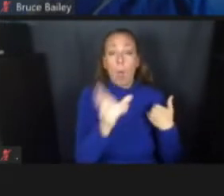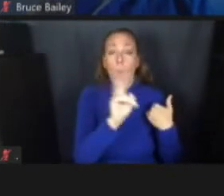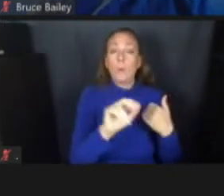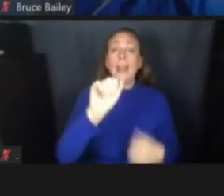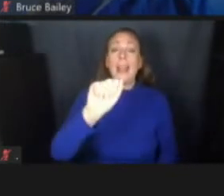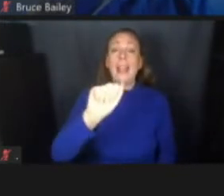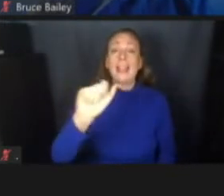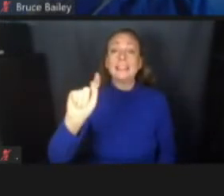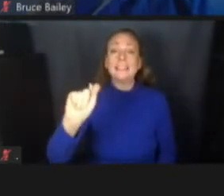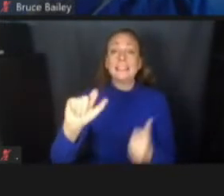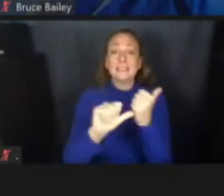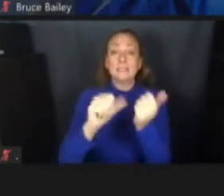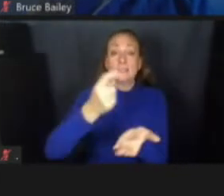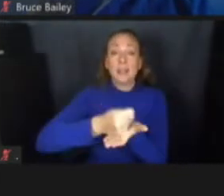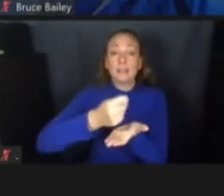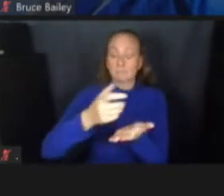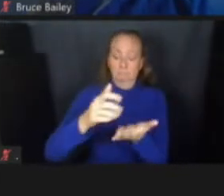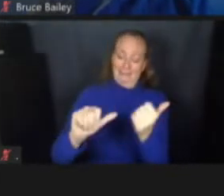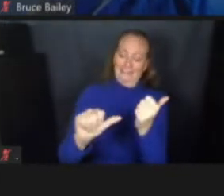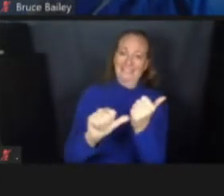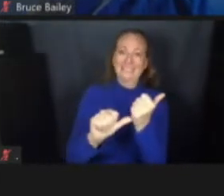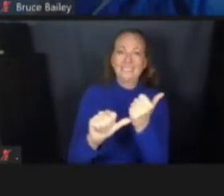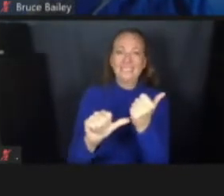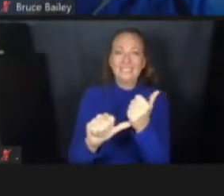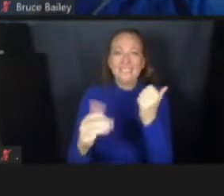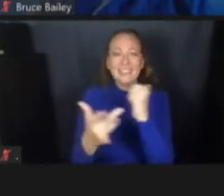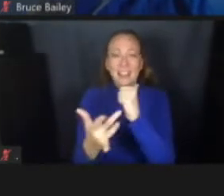And their own keyboard, mouse, headset.